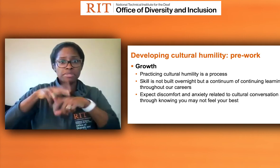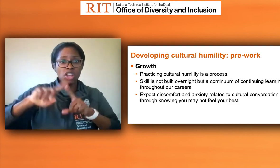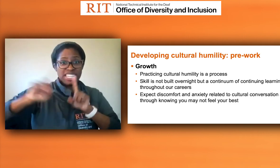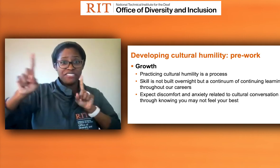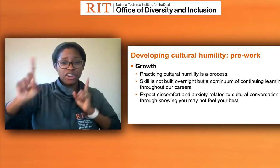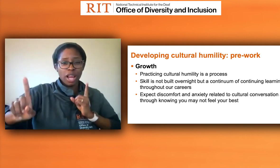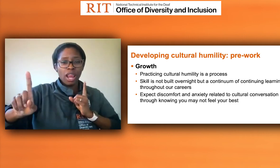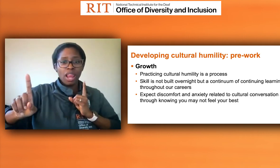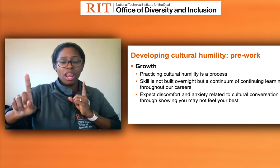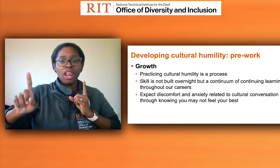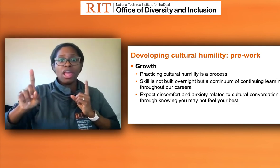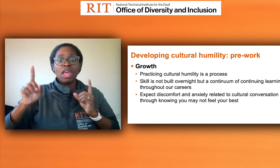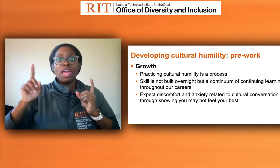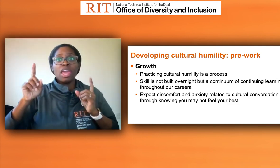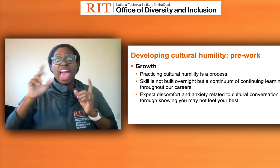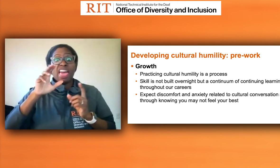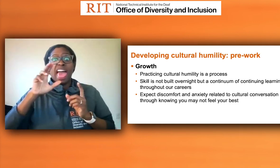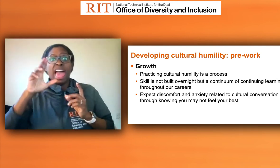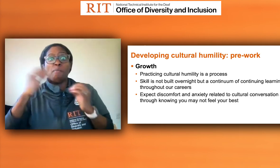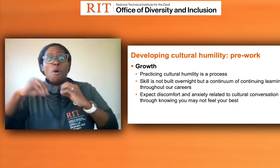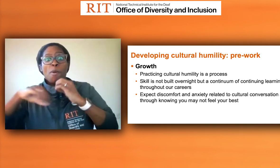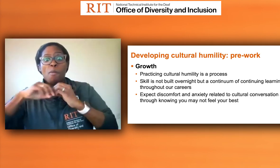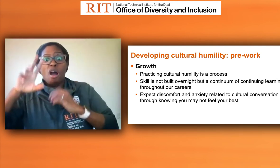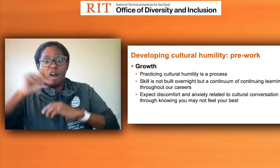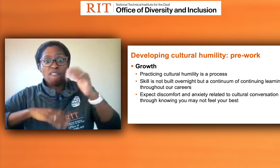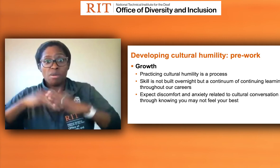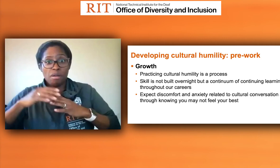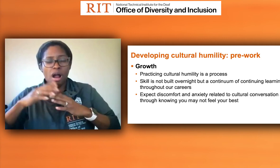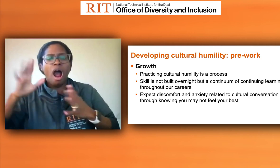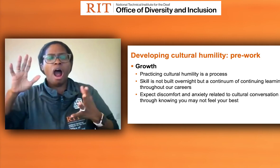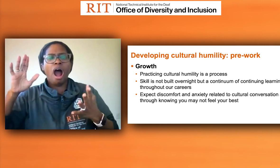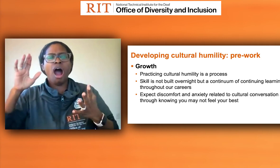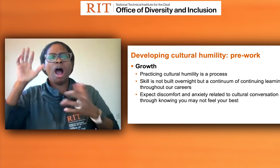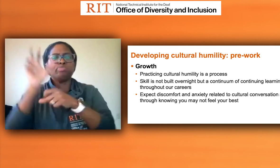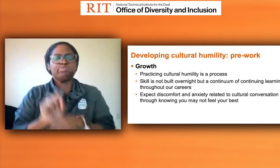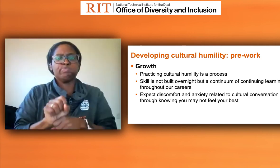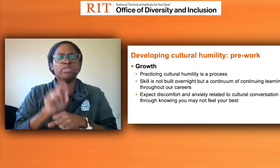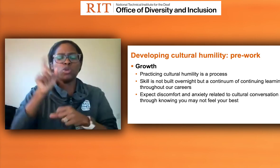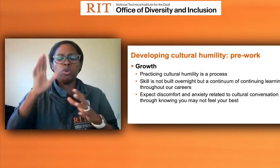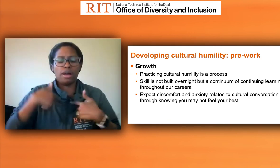and understand people's perspectives and their frame of reference, the more you sit in the discomfort,